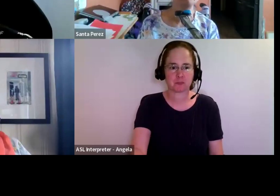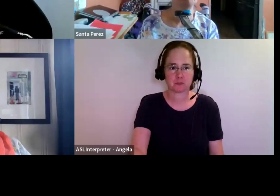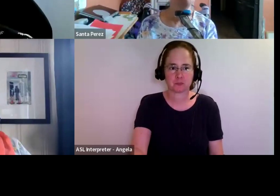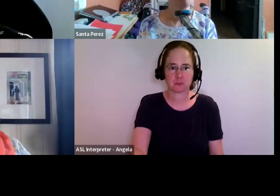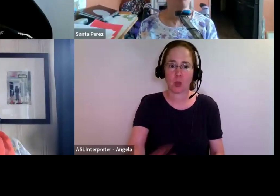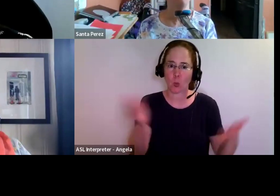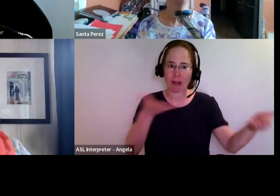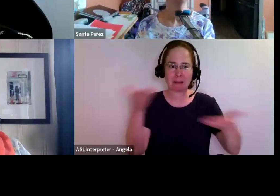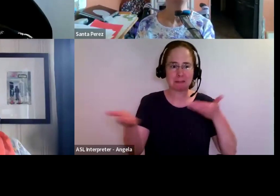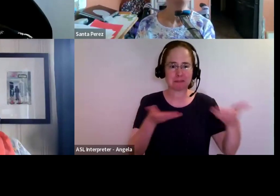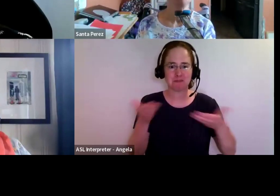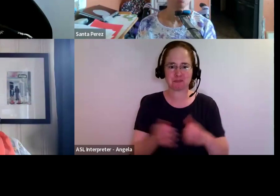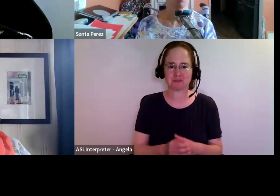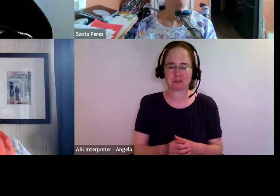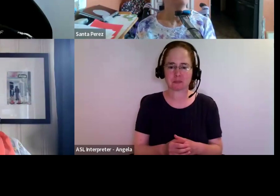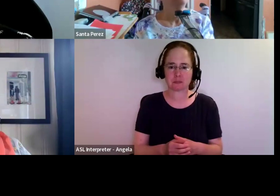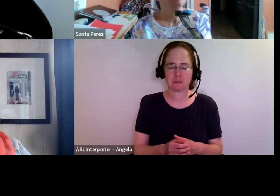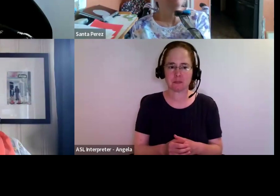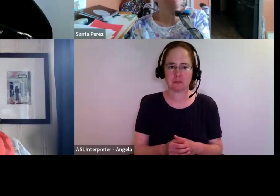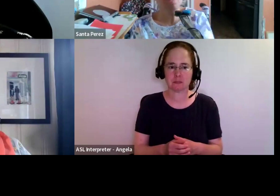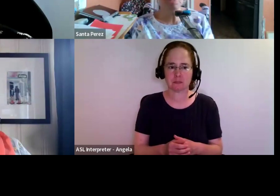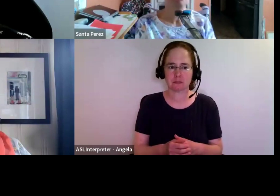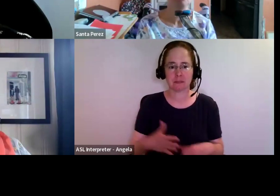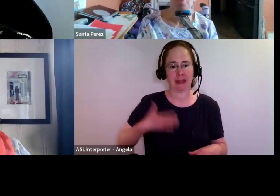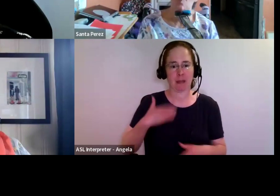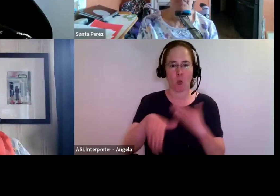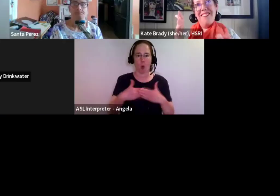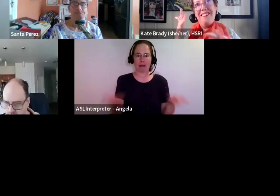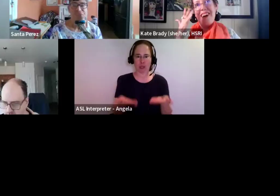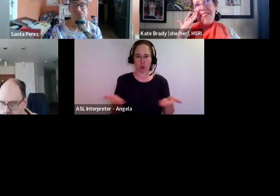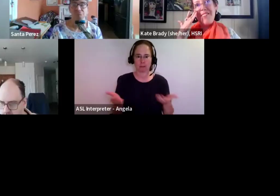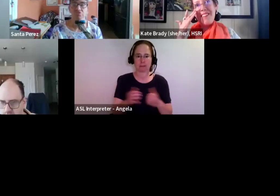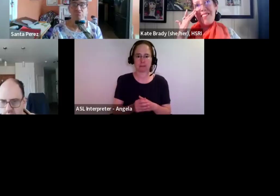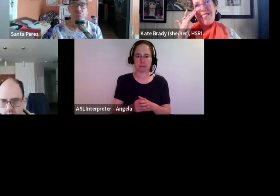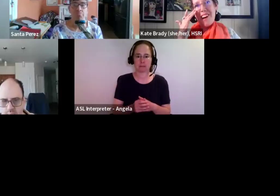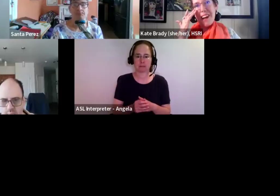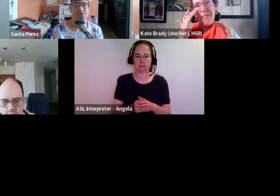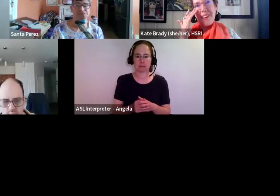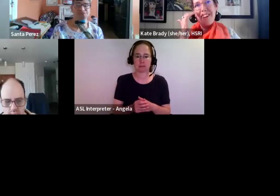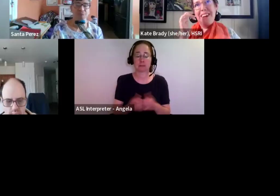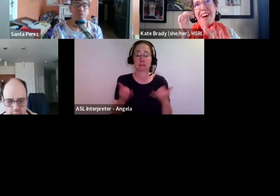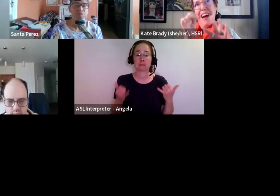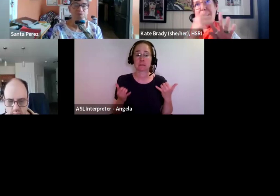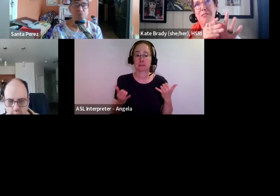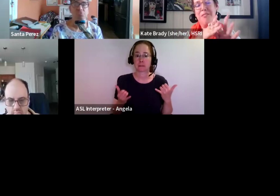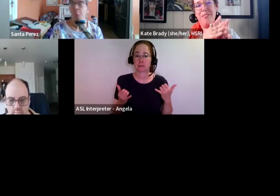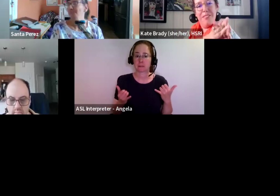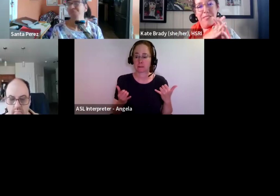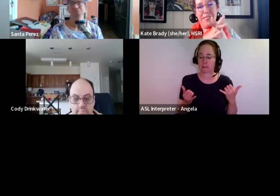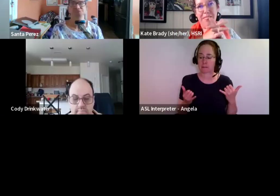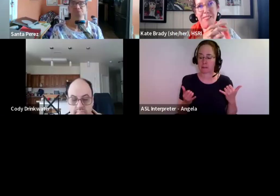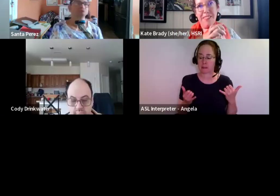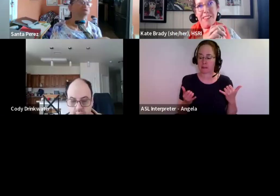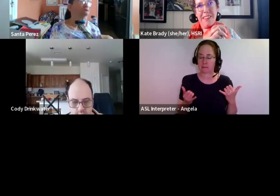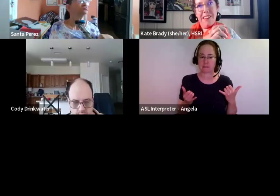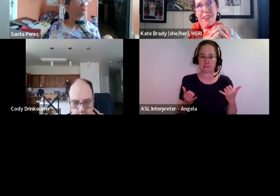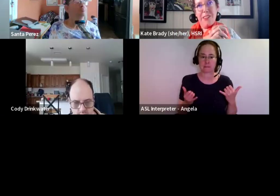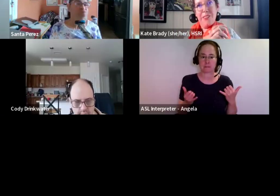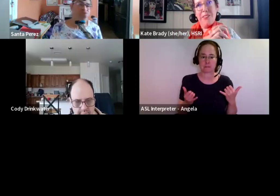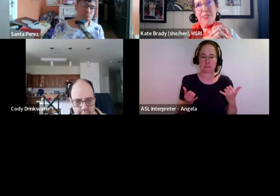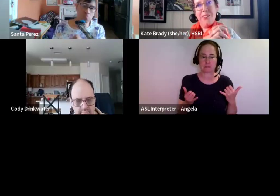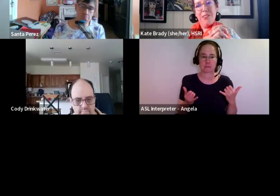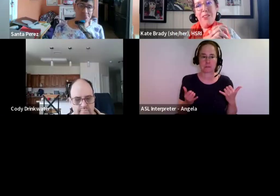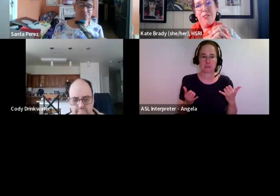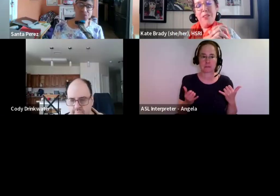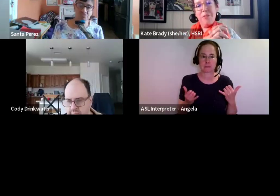Welcome. Okay, I'm glad we're all here. So at this time, we'll